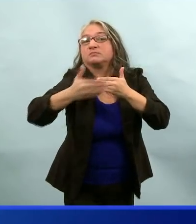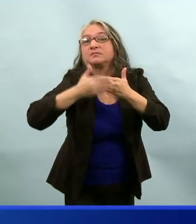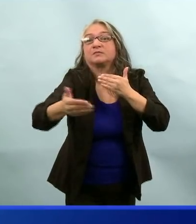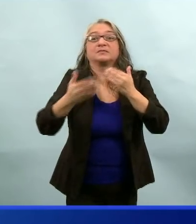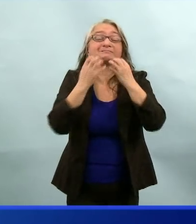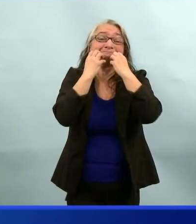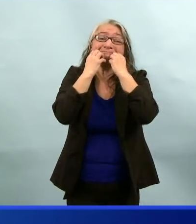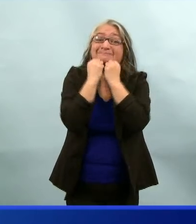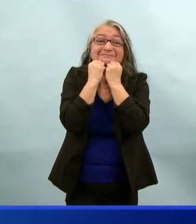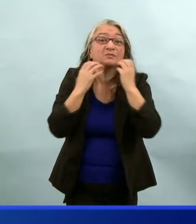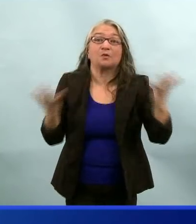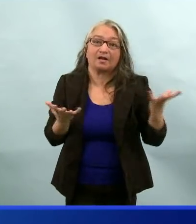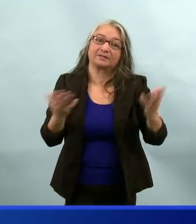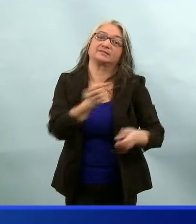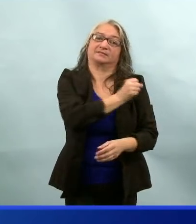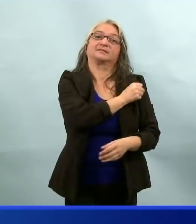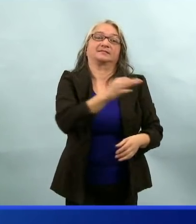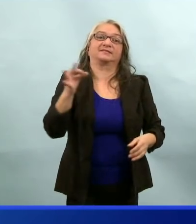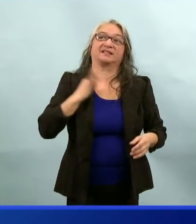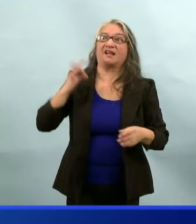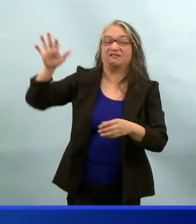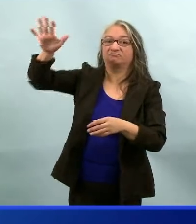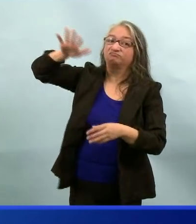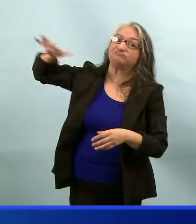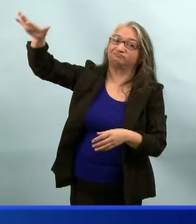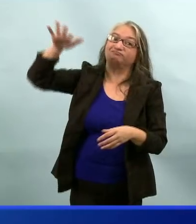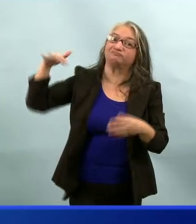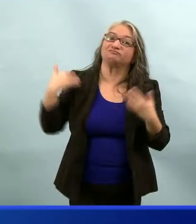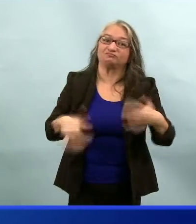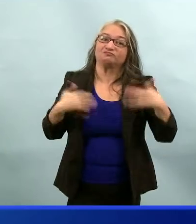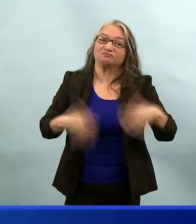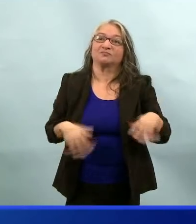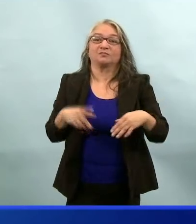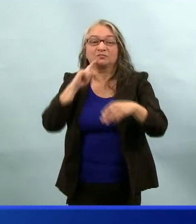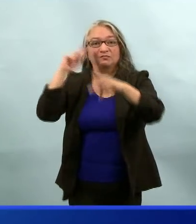to hear from them how we can support them through these upcoming challenging times